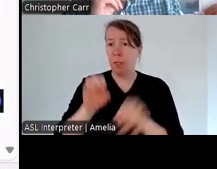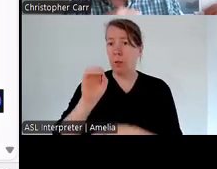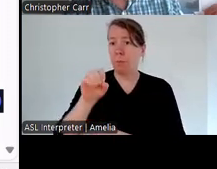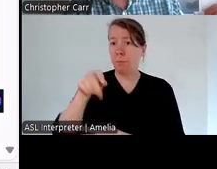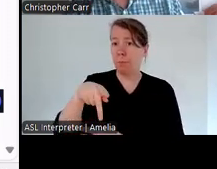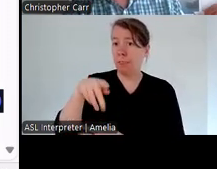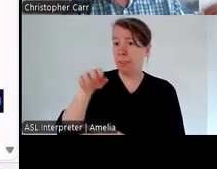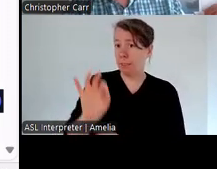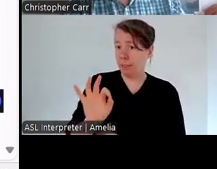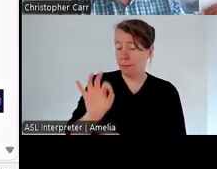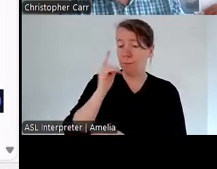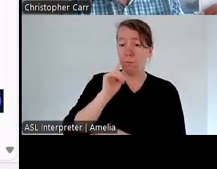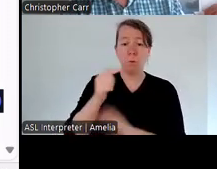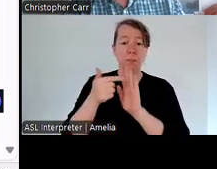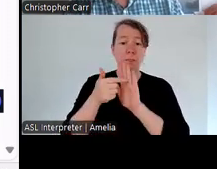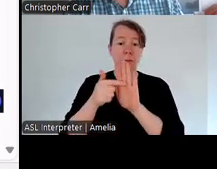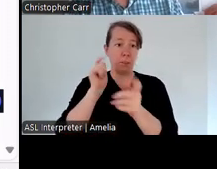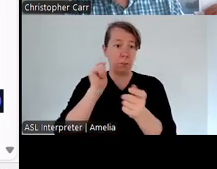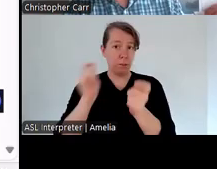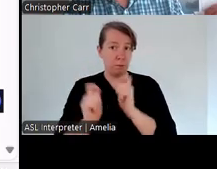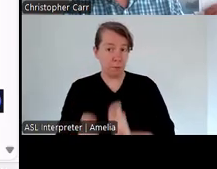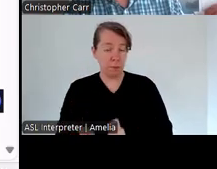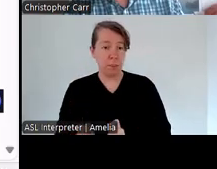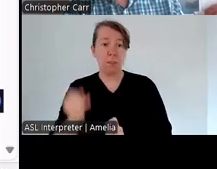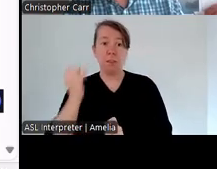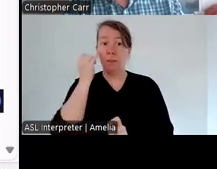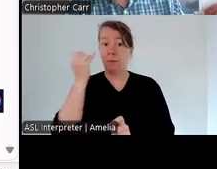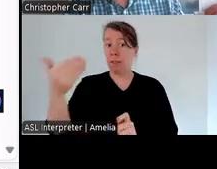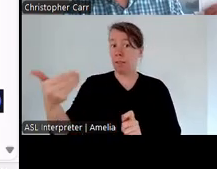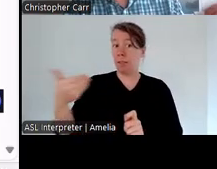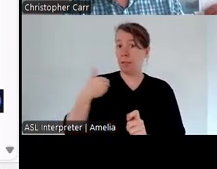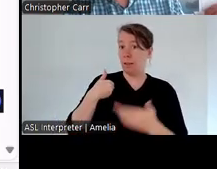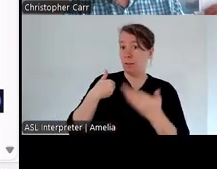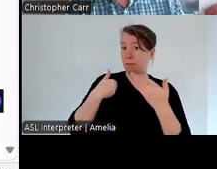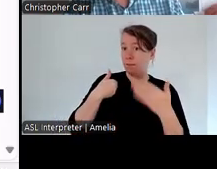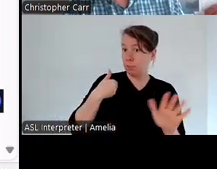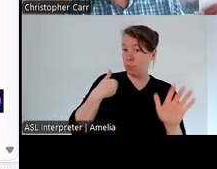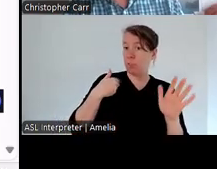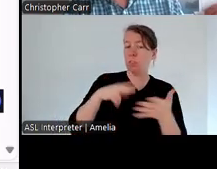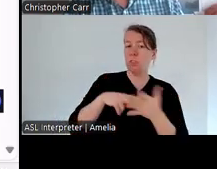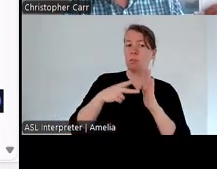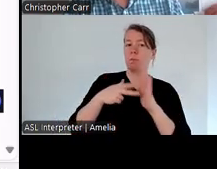transformability, and then when you have that, then you say this is how you would display,